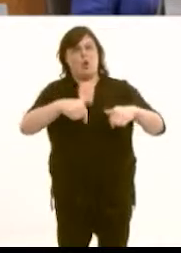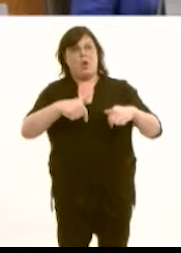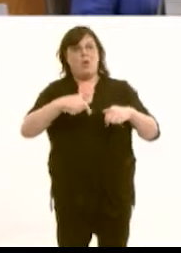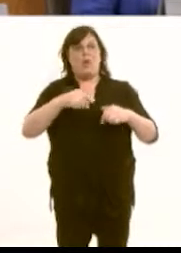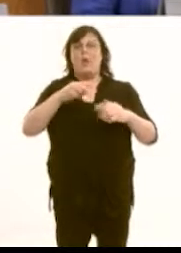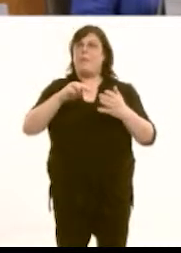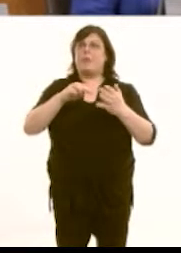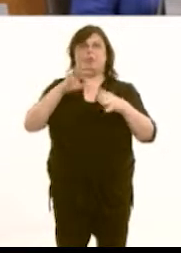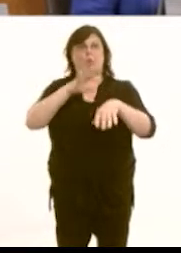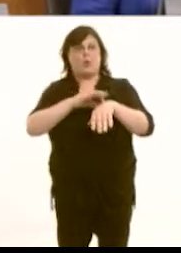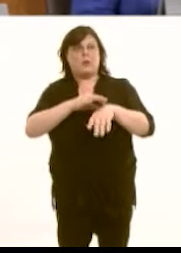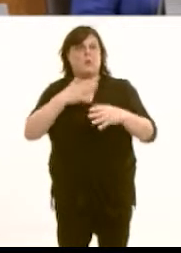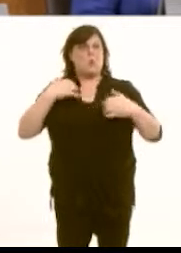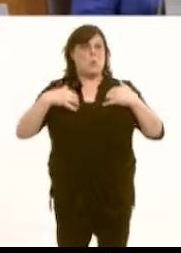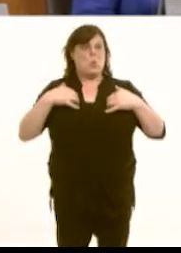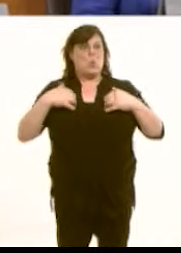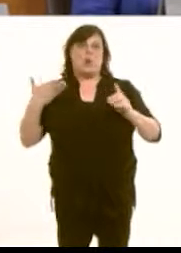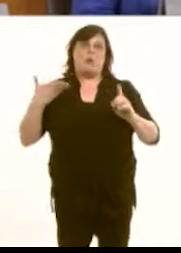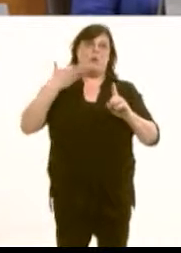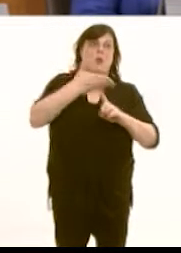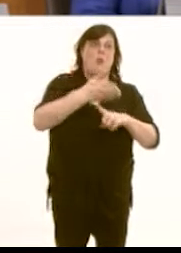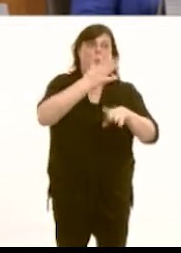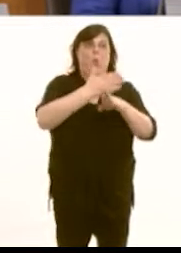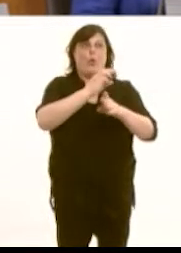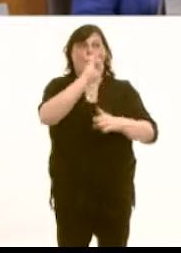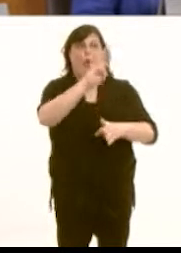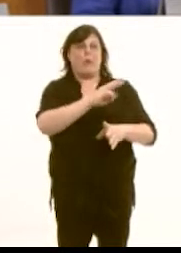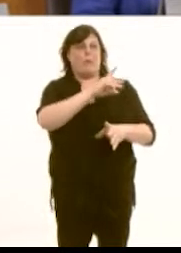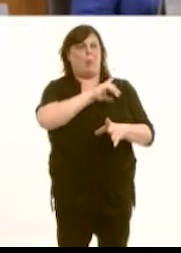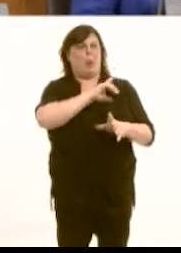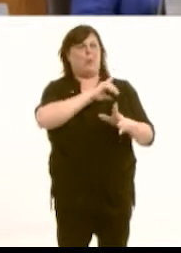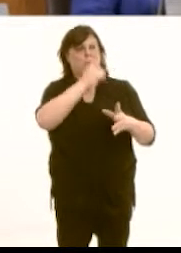can prosper, something that is well funded, something that offers a service to patients